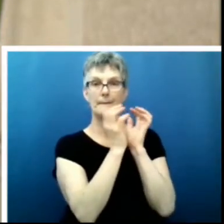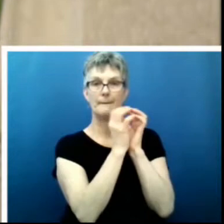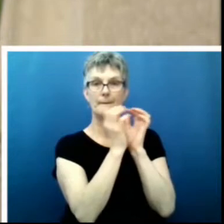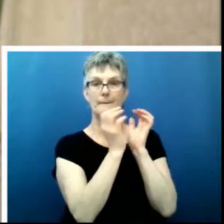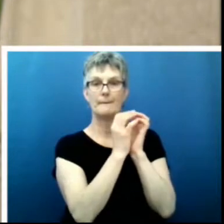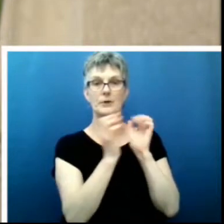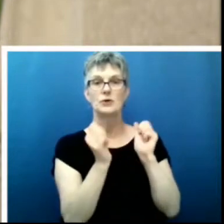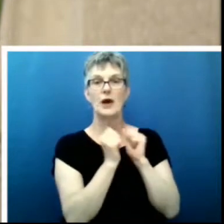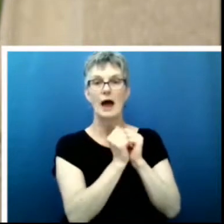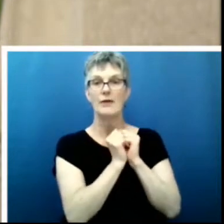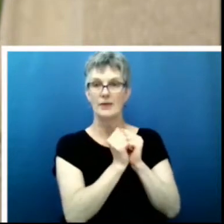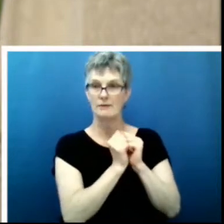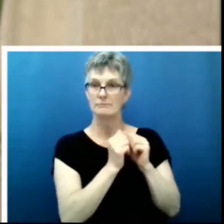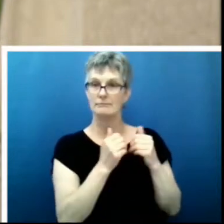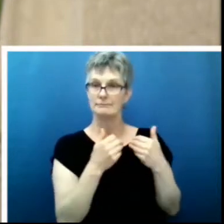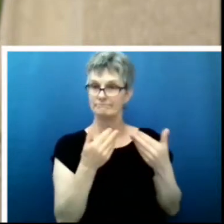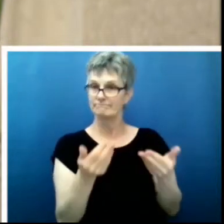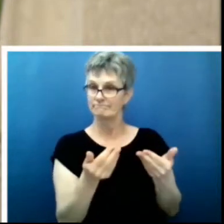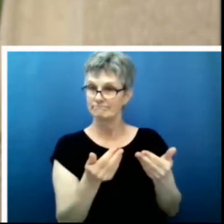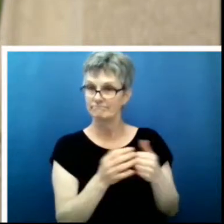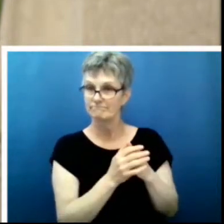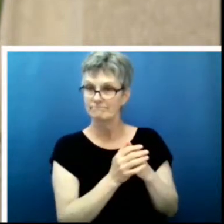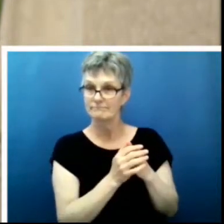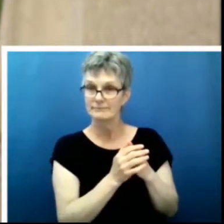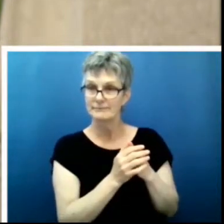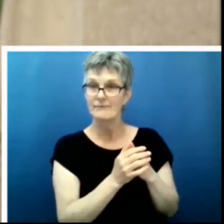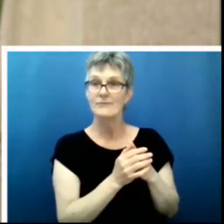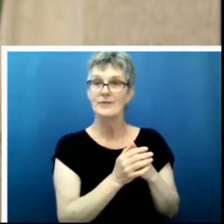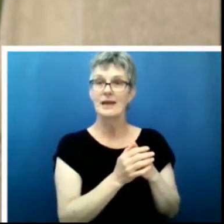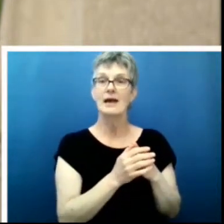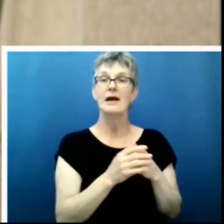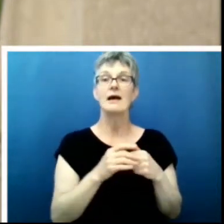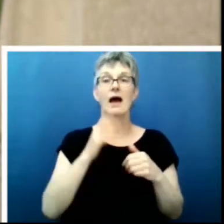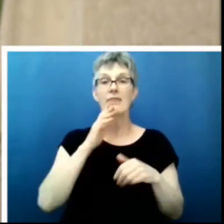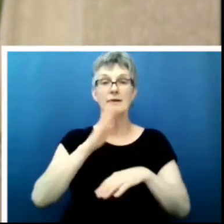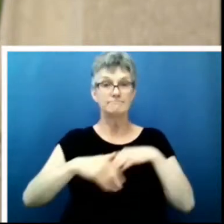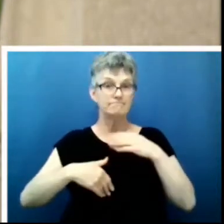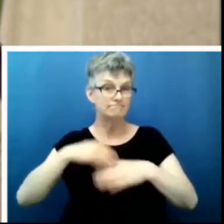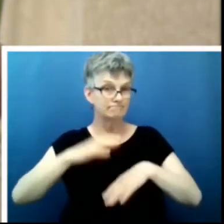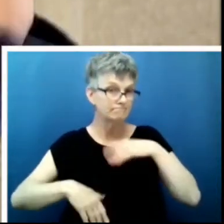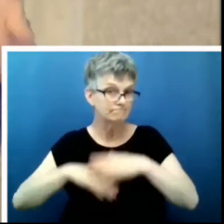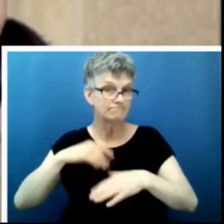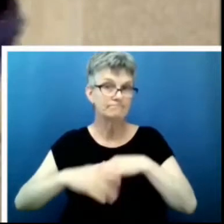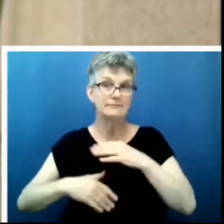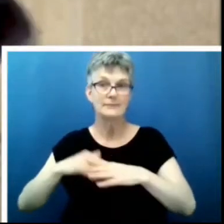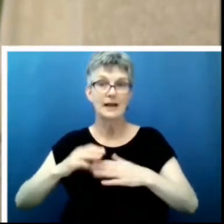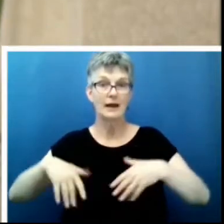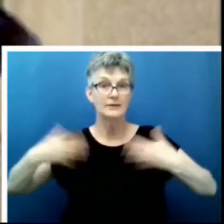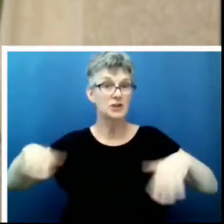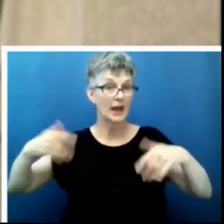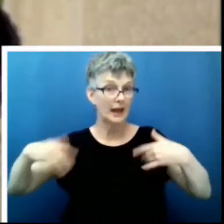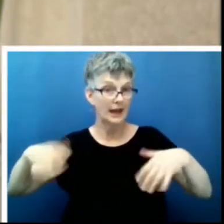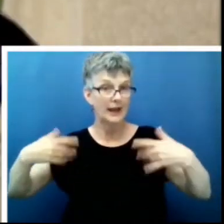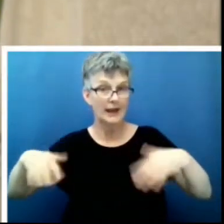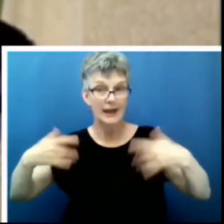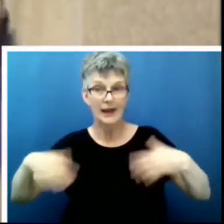Good, keep breathing. And then you can go like this and slap. And shake your hands.